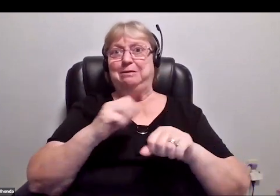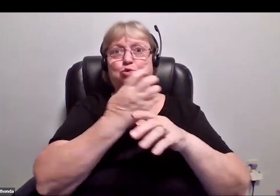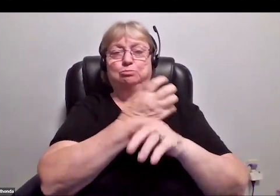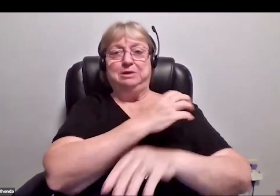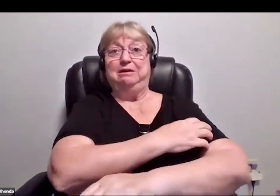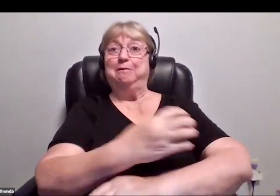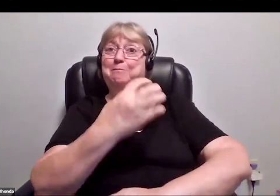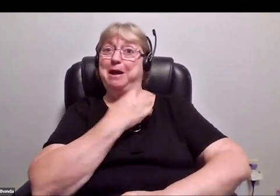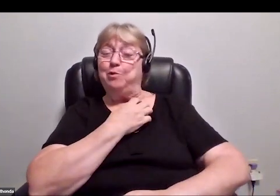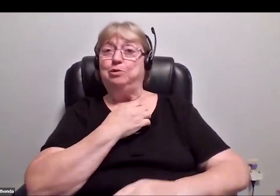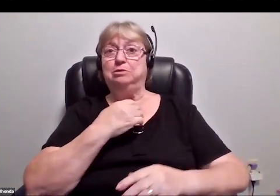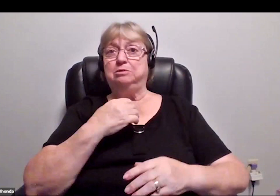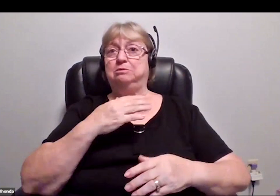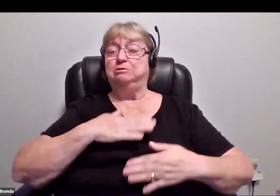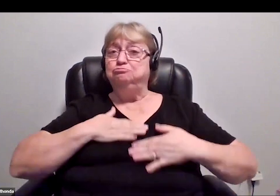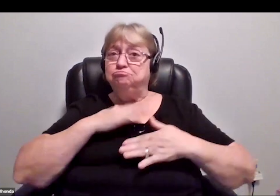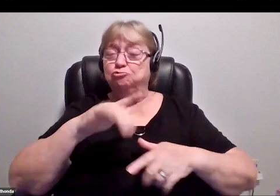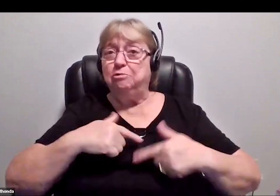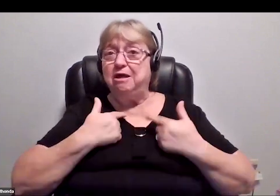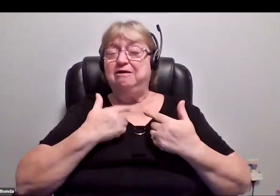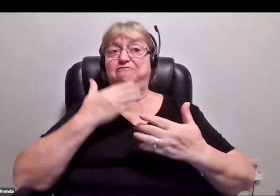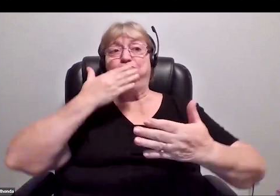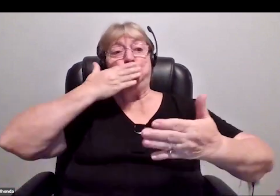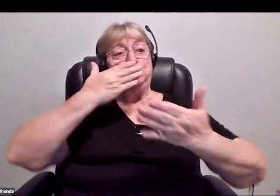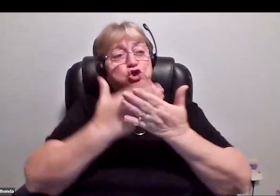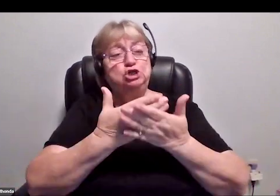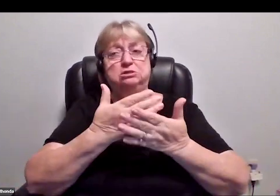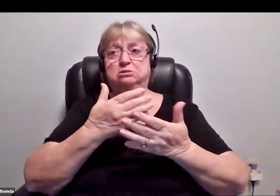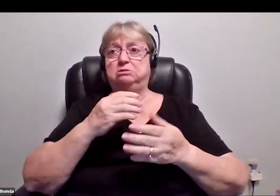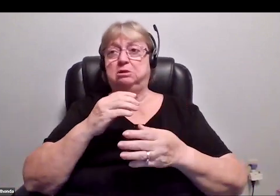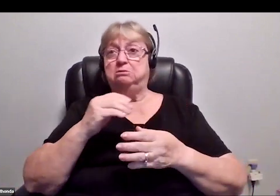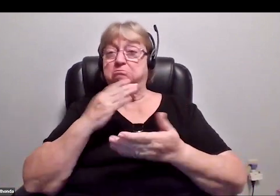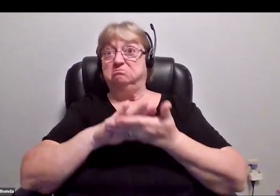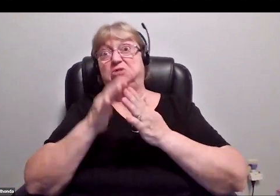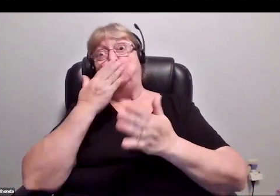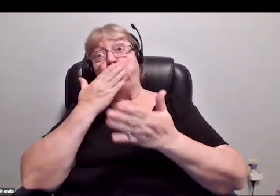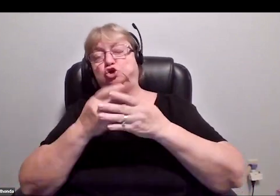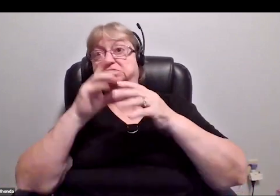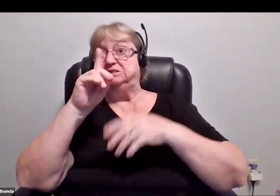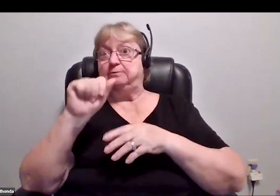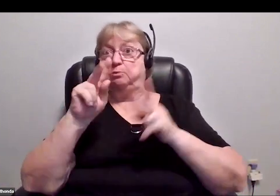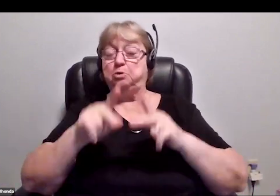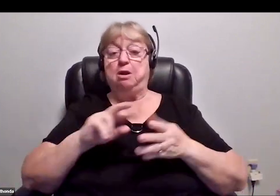to be a good disabled person. It involves a background assumption that being disabled